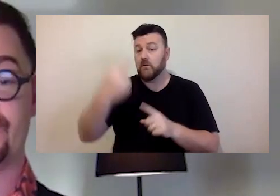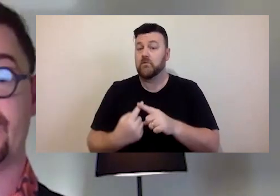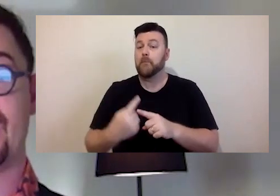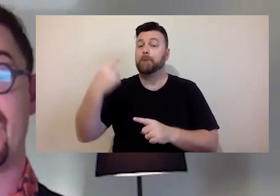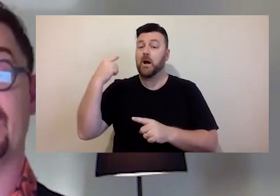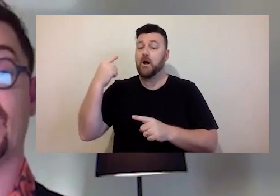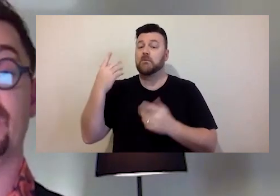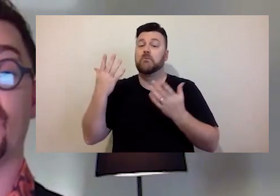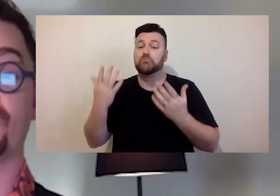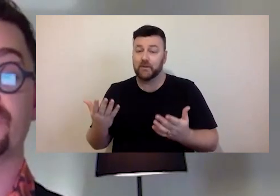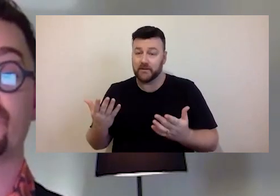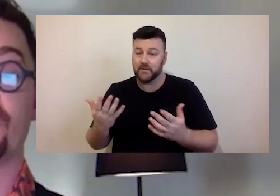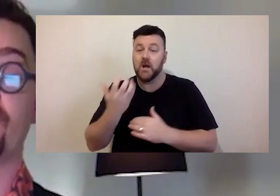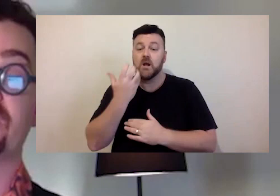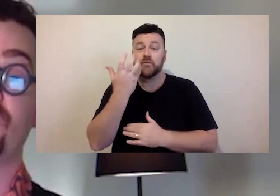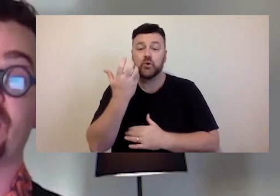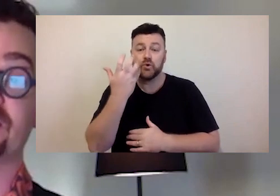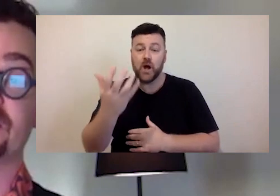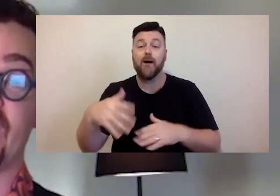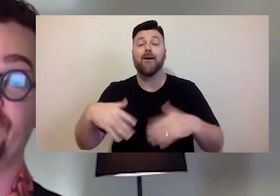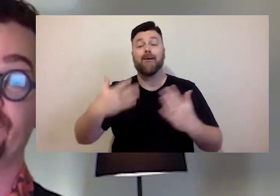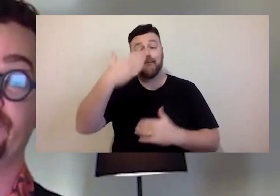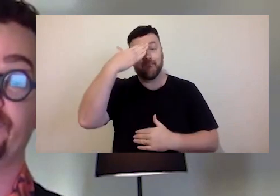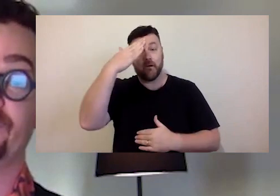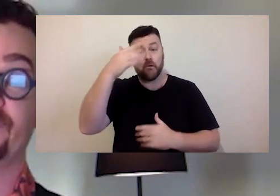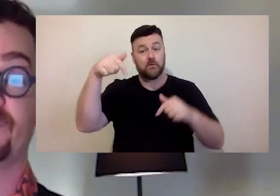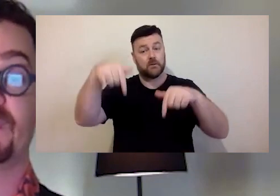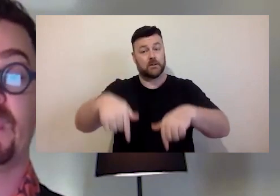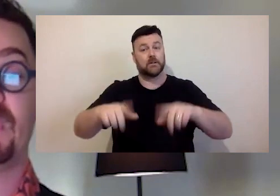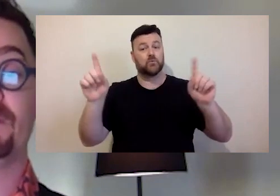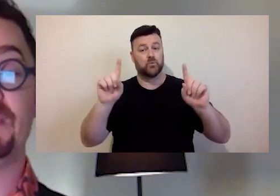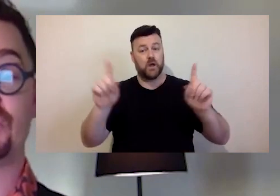And any elders whom are present with us today.